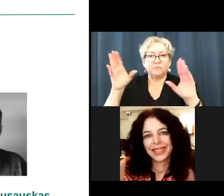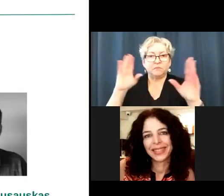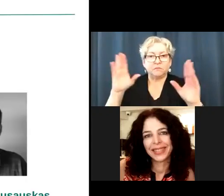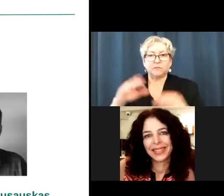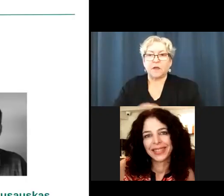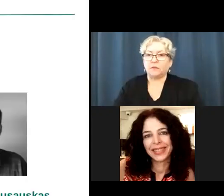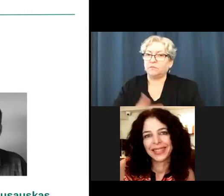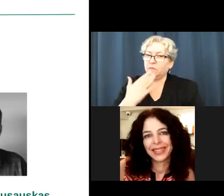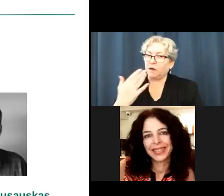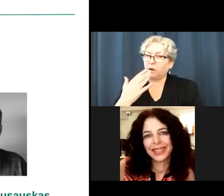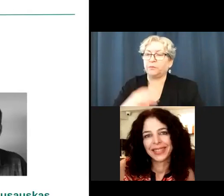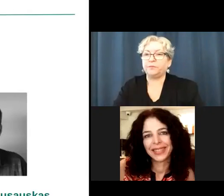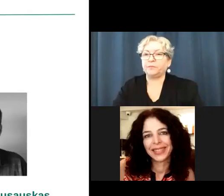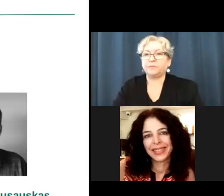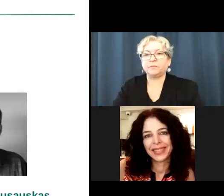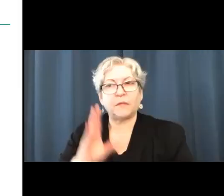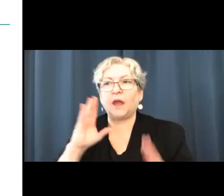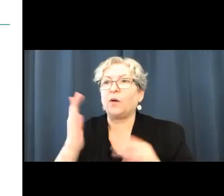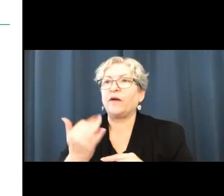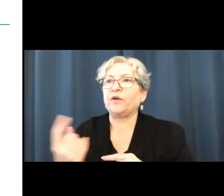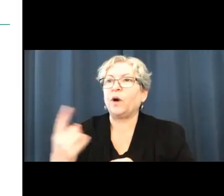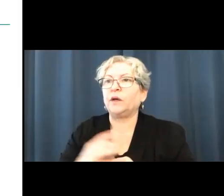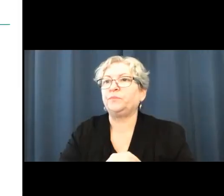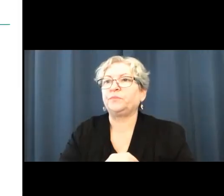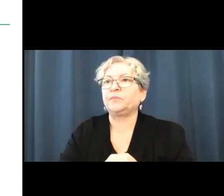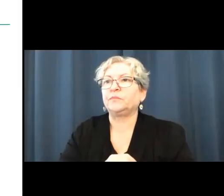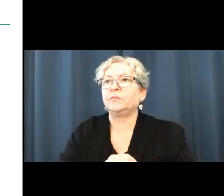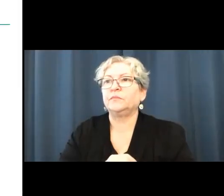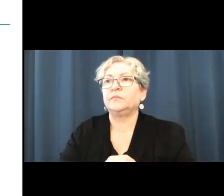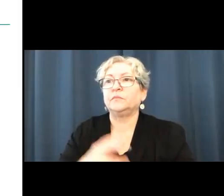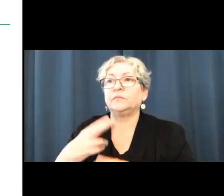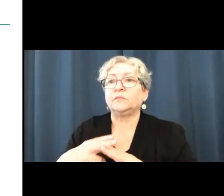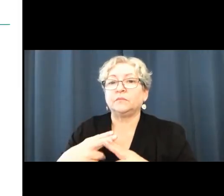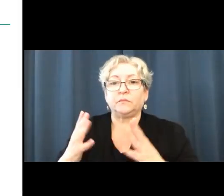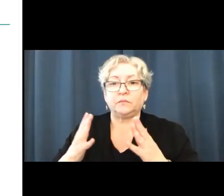Thank you. Hello, everyone, my name is William Reuschel,